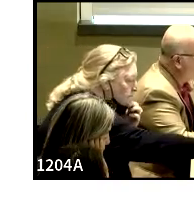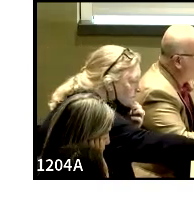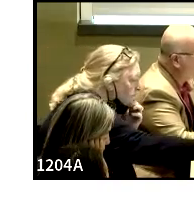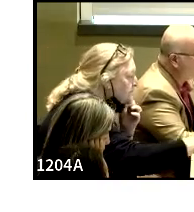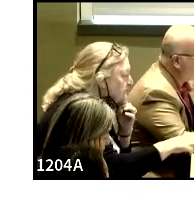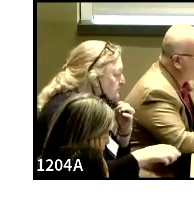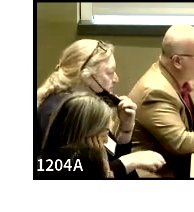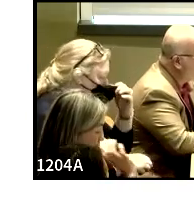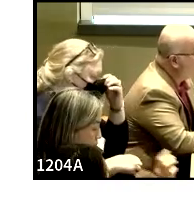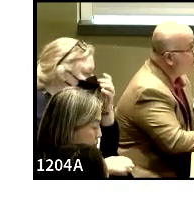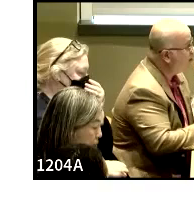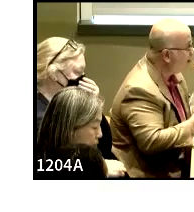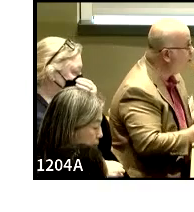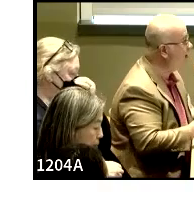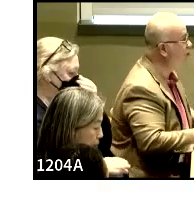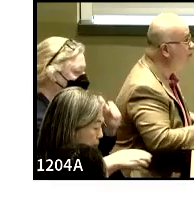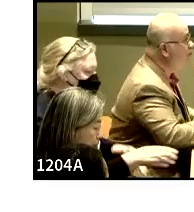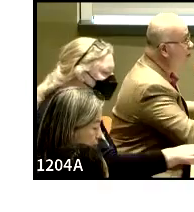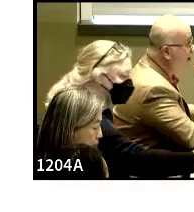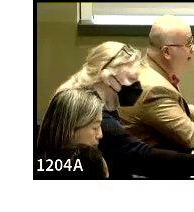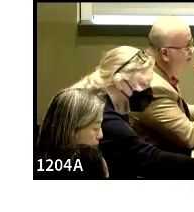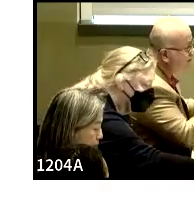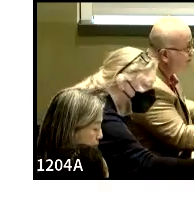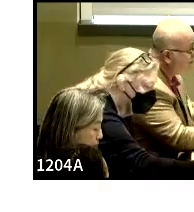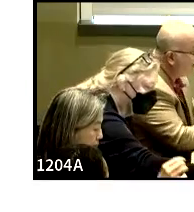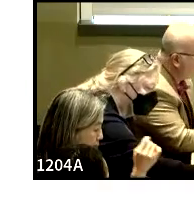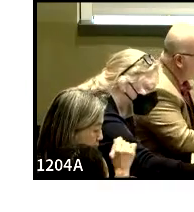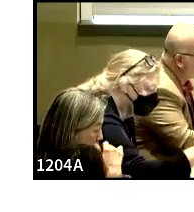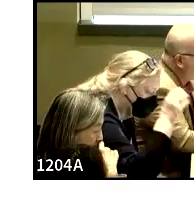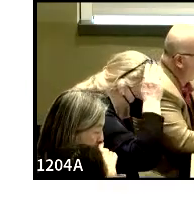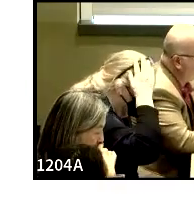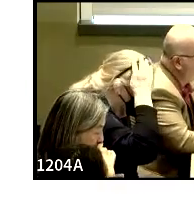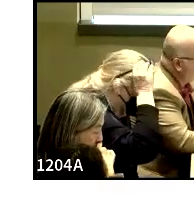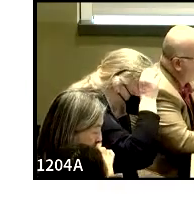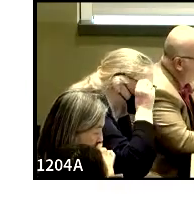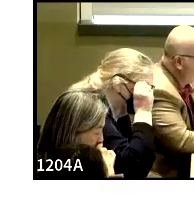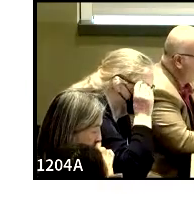And it's unfortunate that we're not willing to move more up to actually health and prevention.